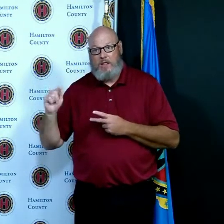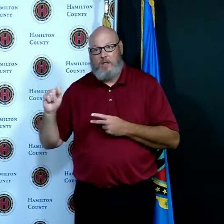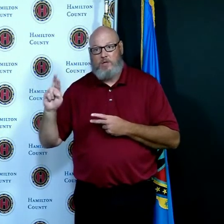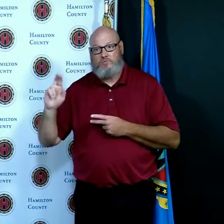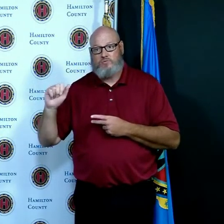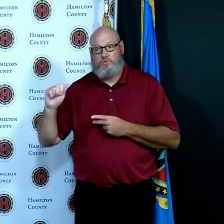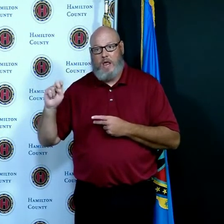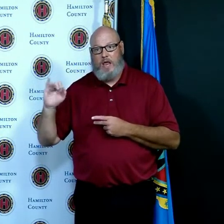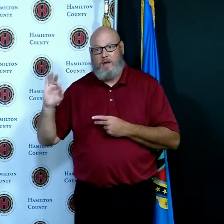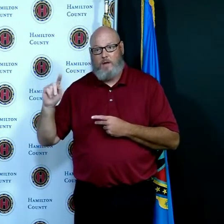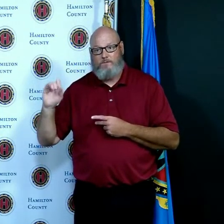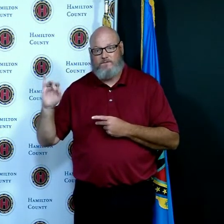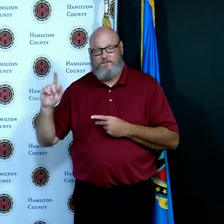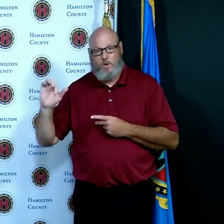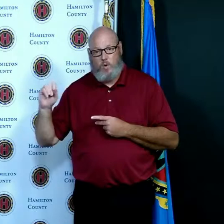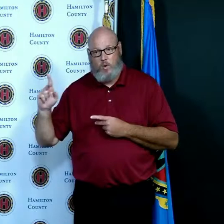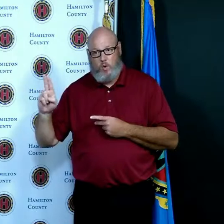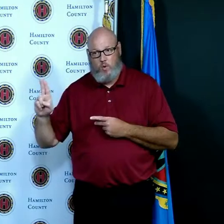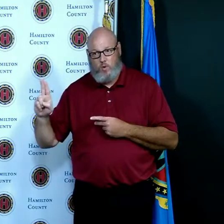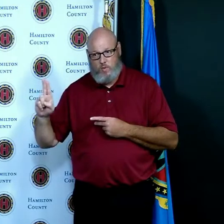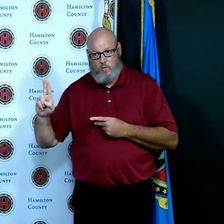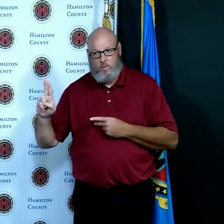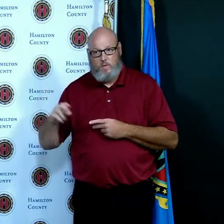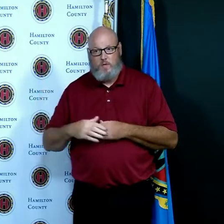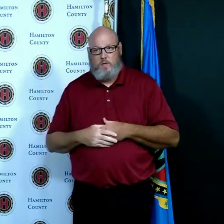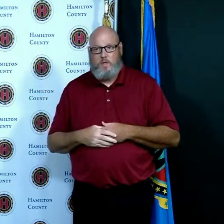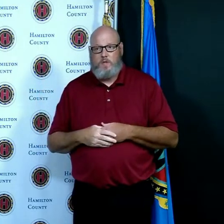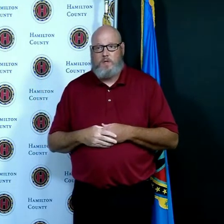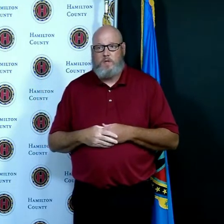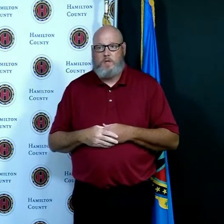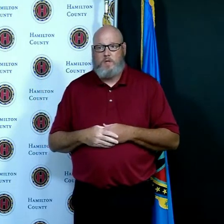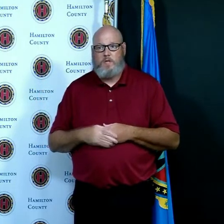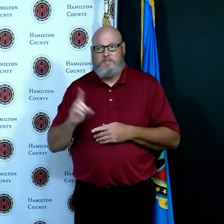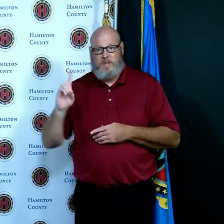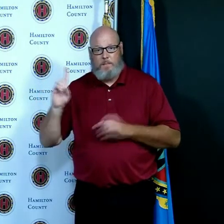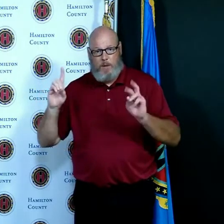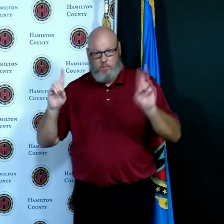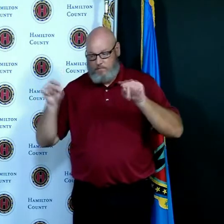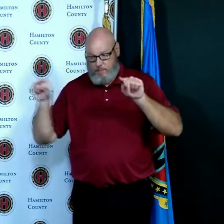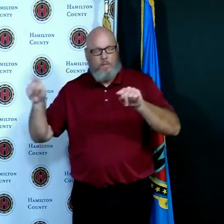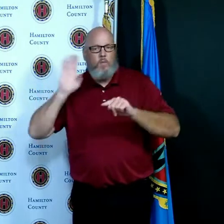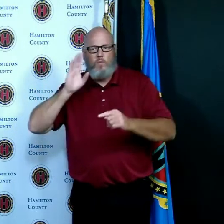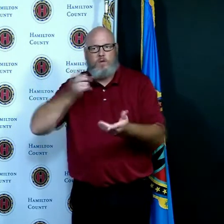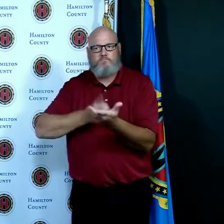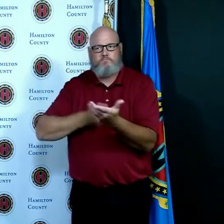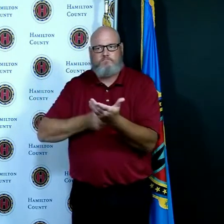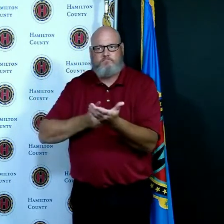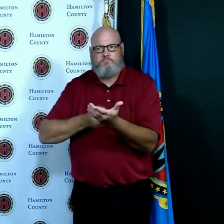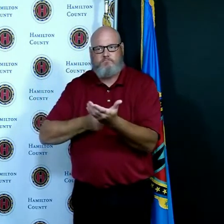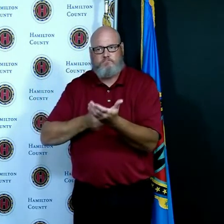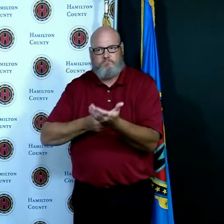to make sure that it is a nonpartisan conversation but we're going to talk about voting and access to voting in Hamilton County